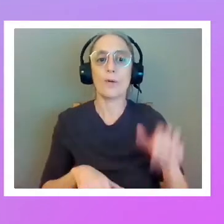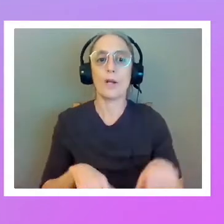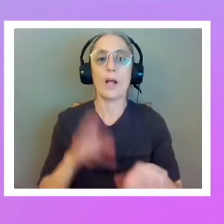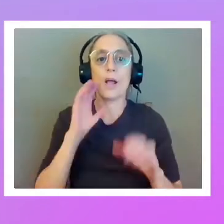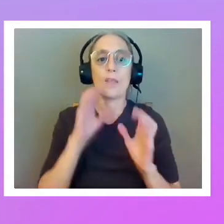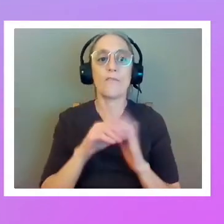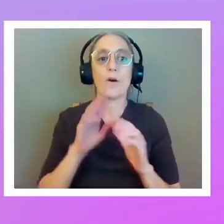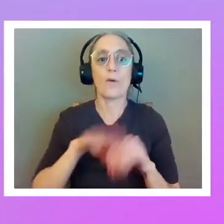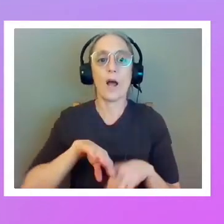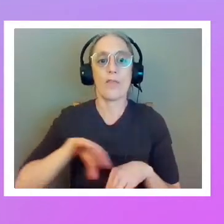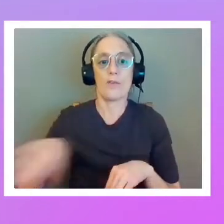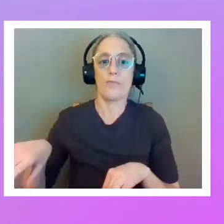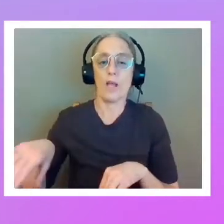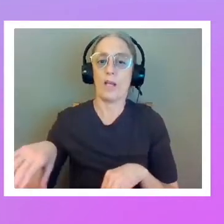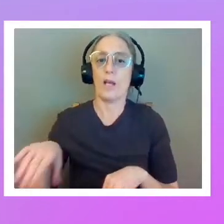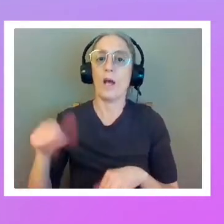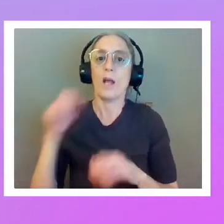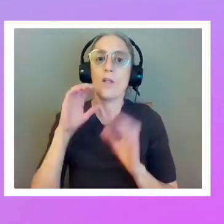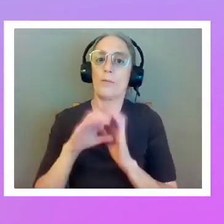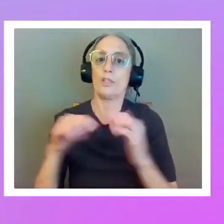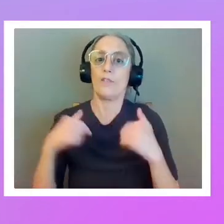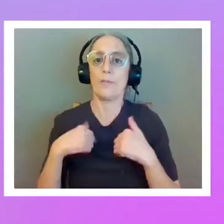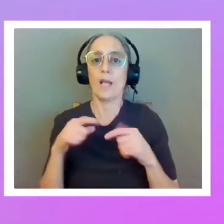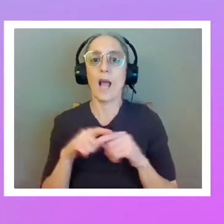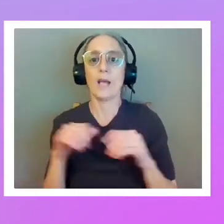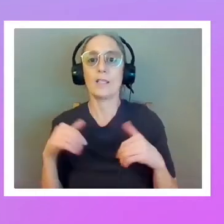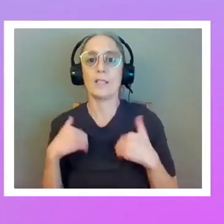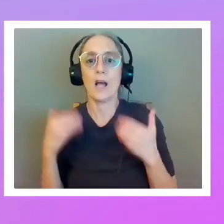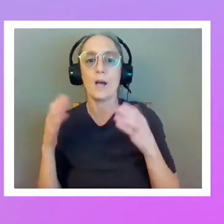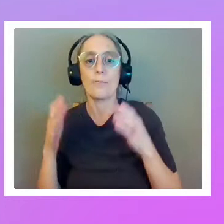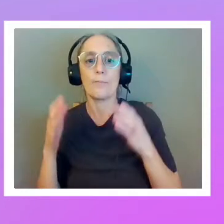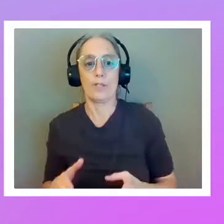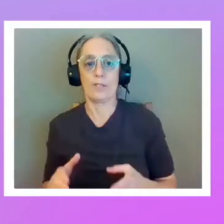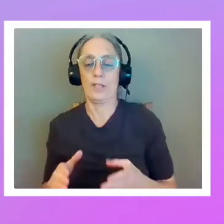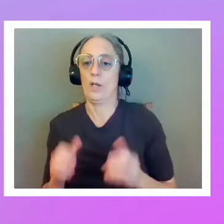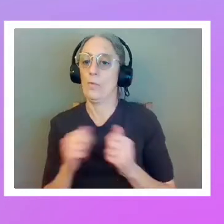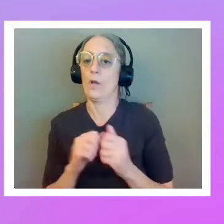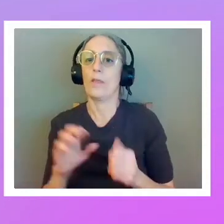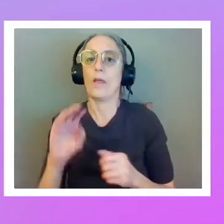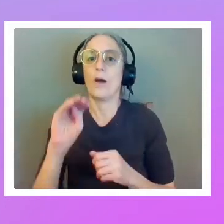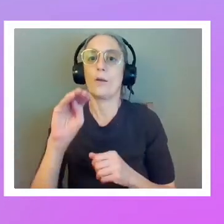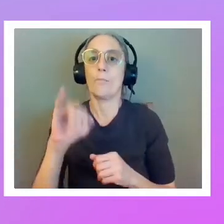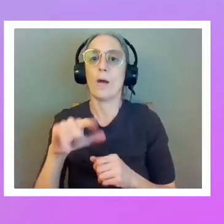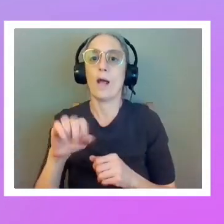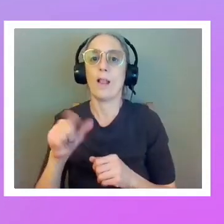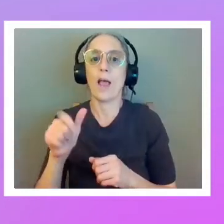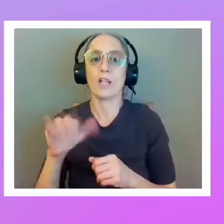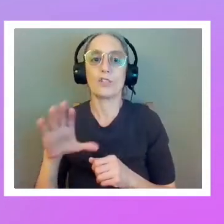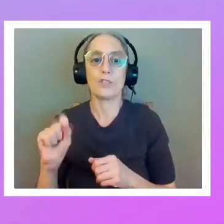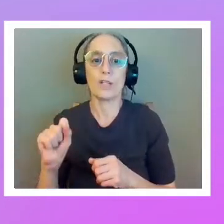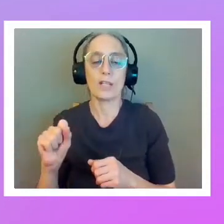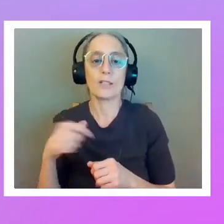as a youngster typing on a computer without my myoelectrics by holding a similar upside down pencil